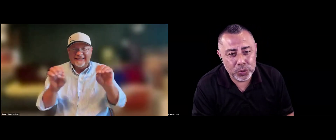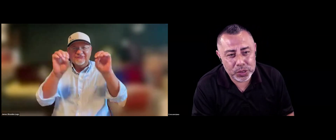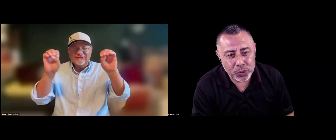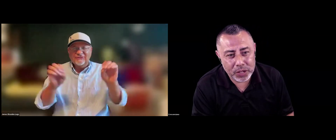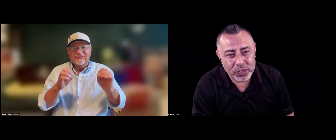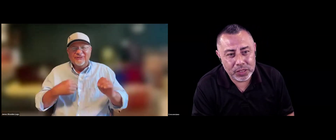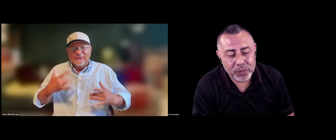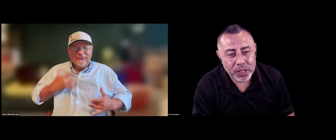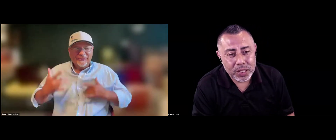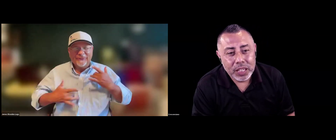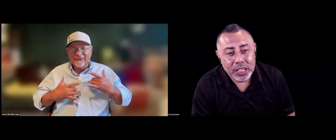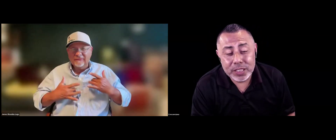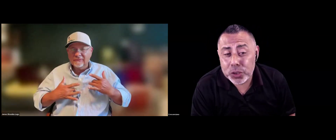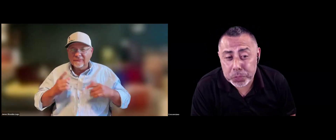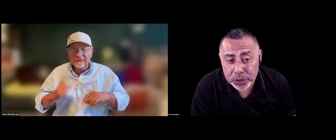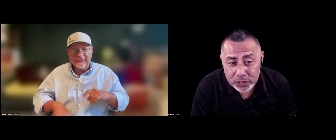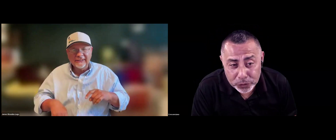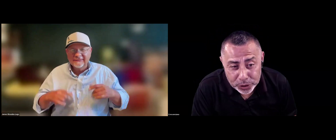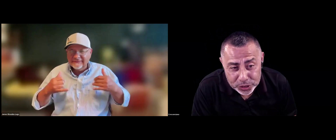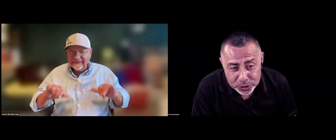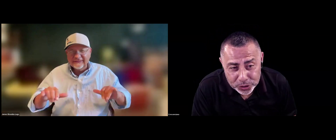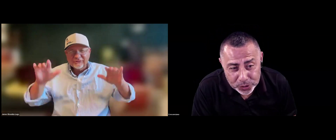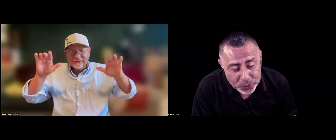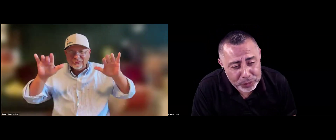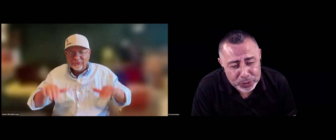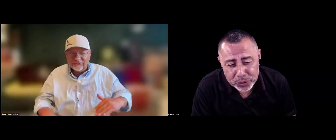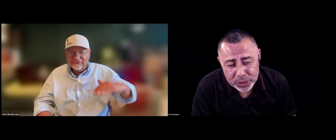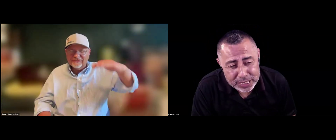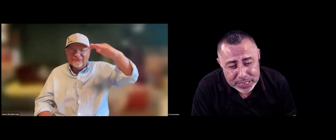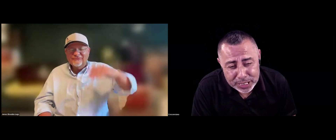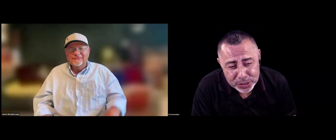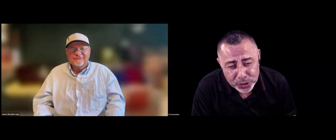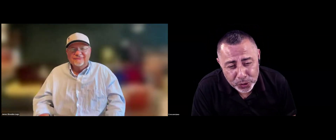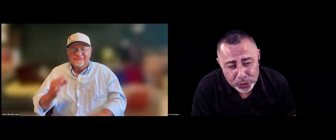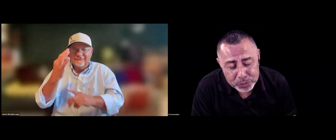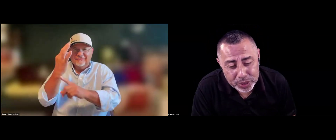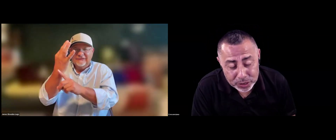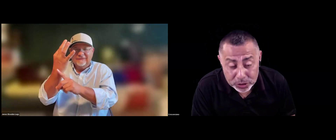Because the snow was so heavy. In the spring for Easter when I was really excited to go home.